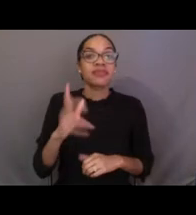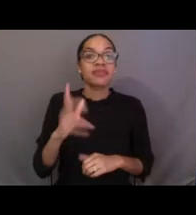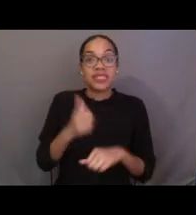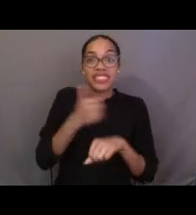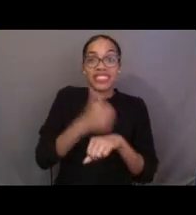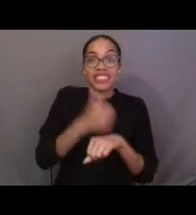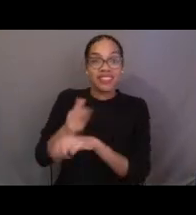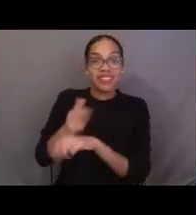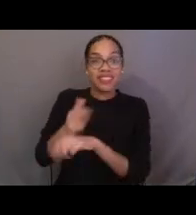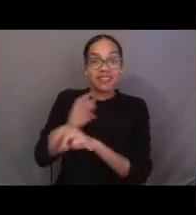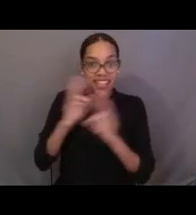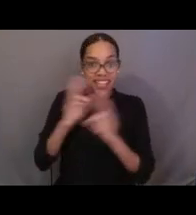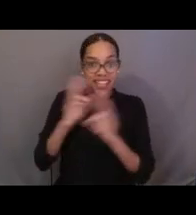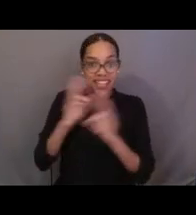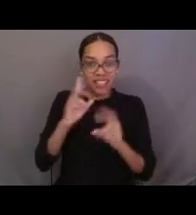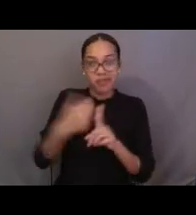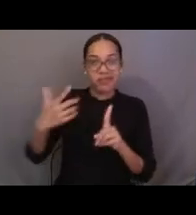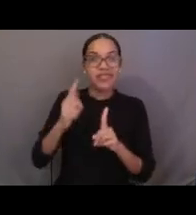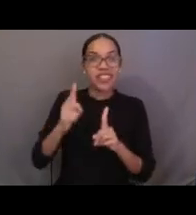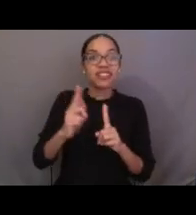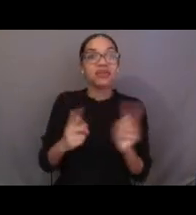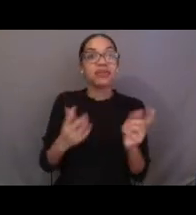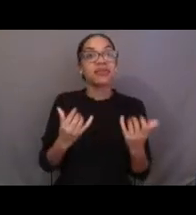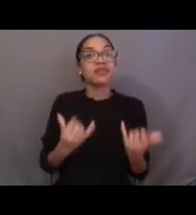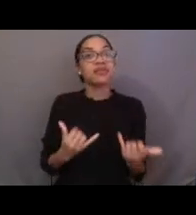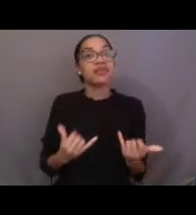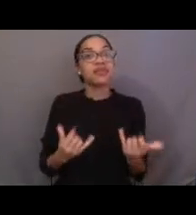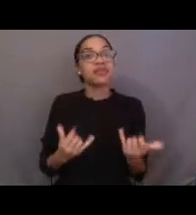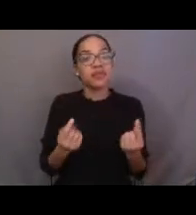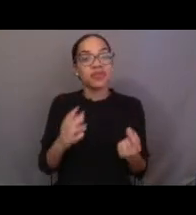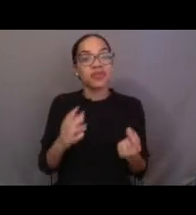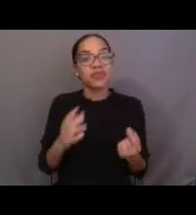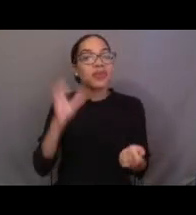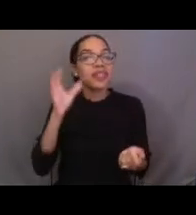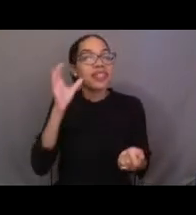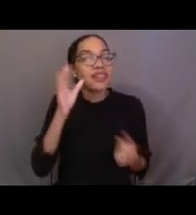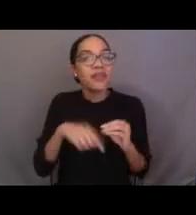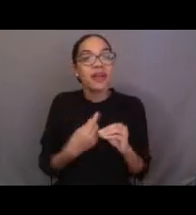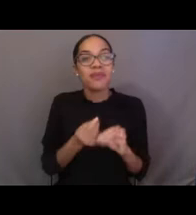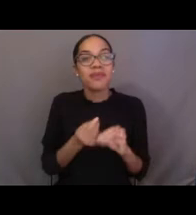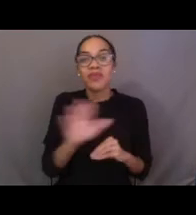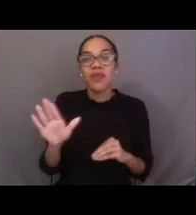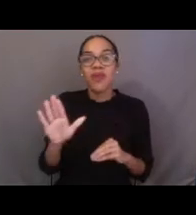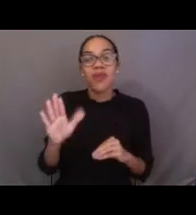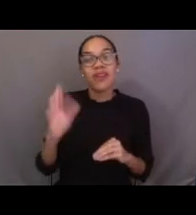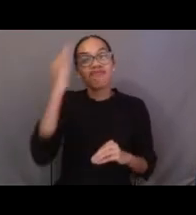that we'll talk about in a minute. But I want to first hear about what you guys know about oysters.